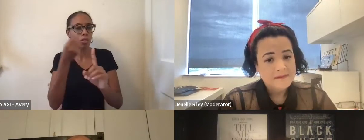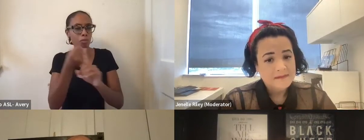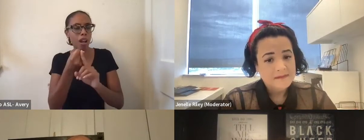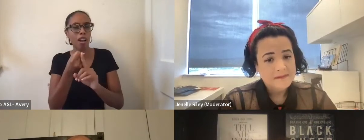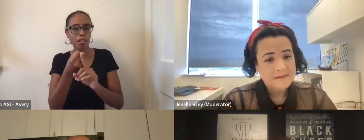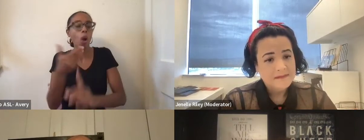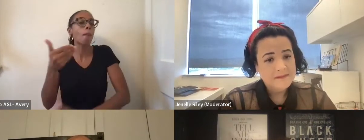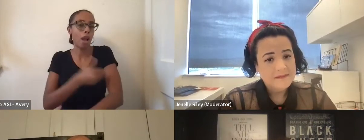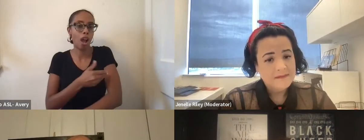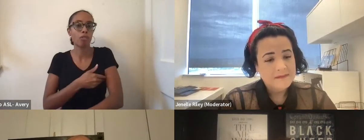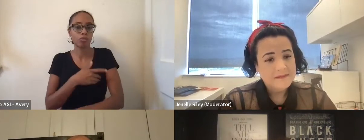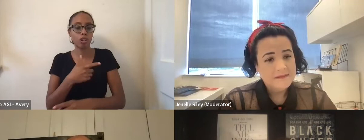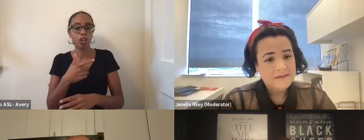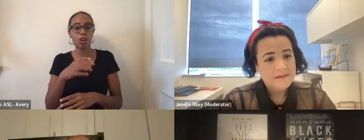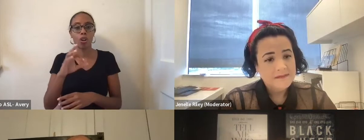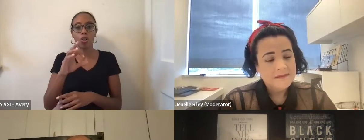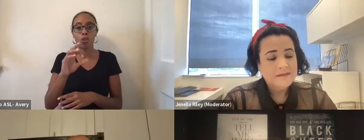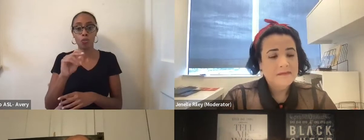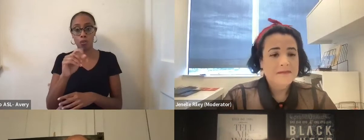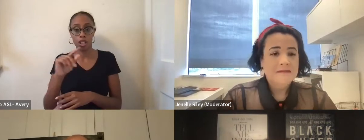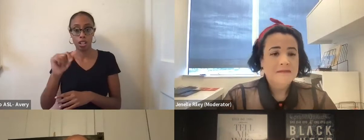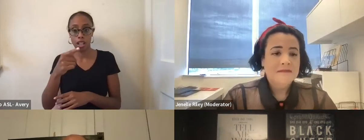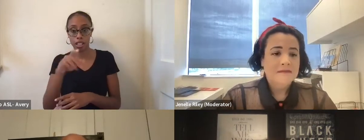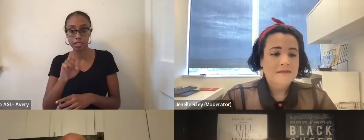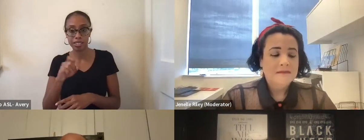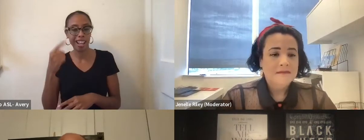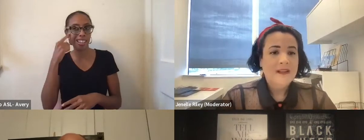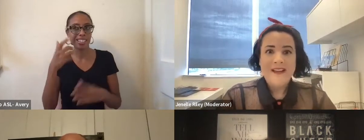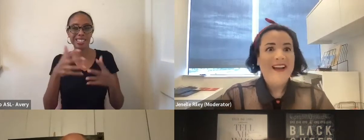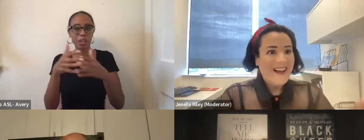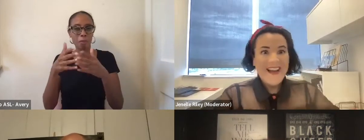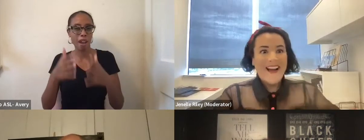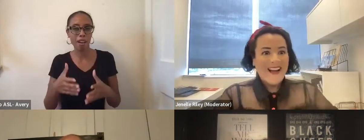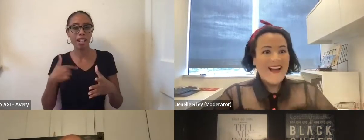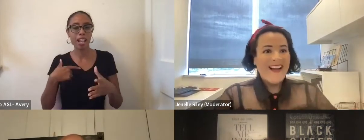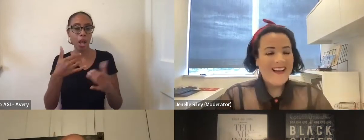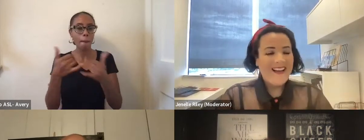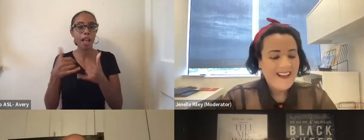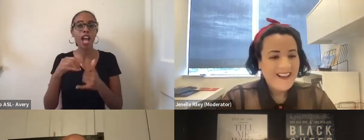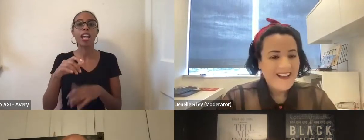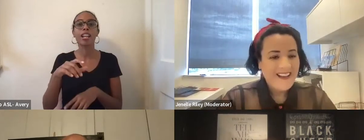And in the background on the TV, there's this kind of rolling footage from that night.